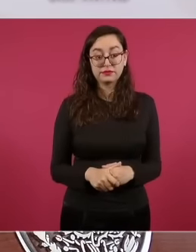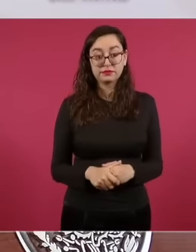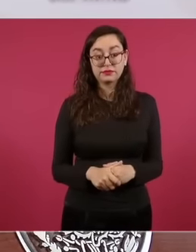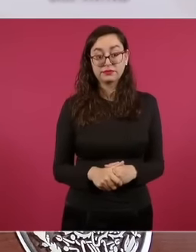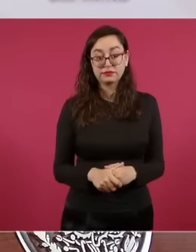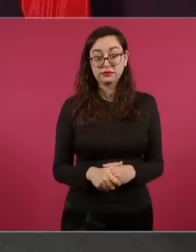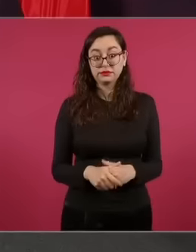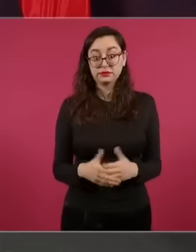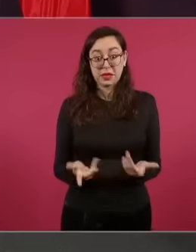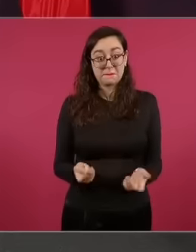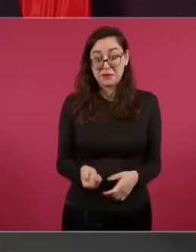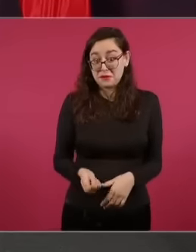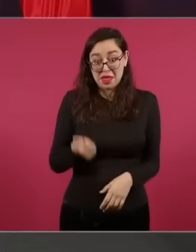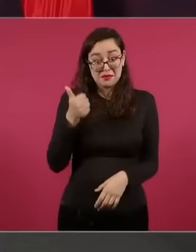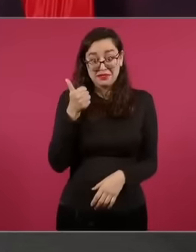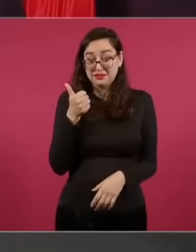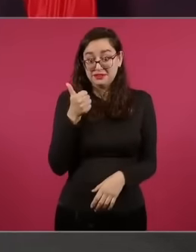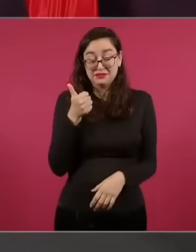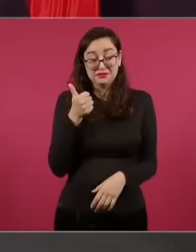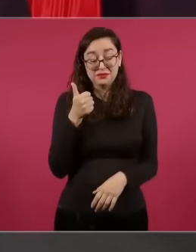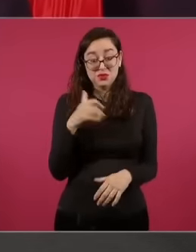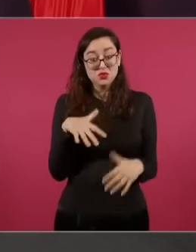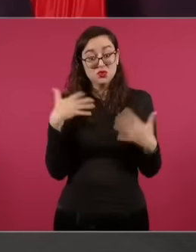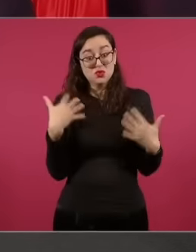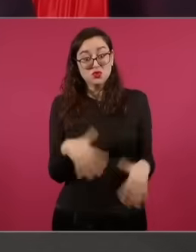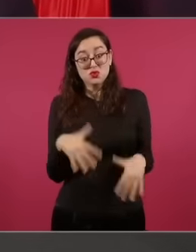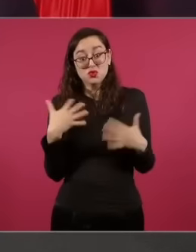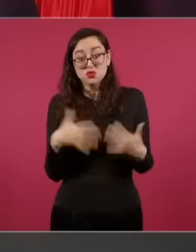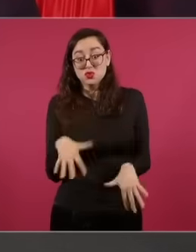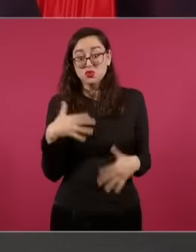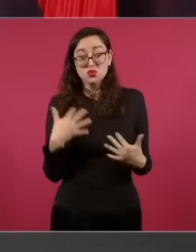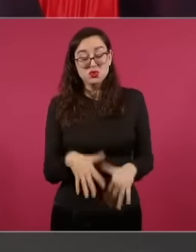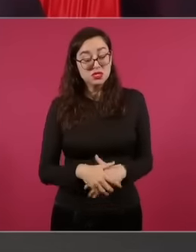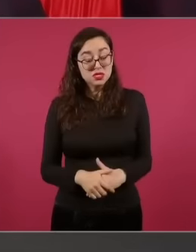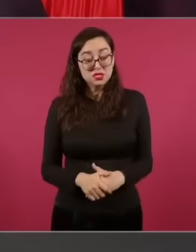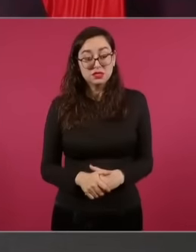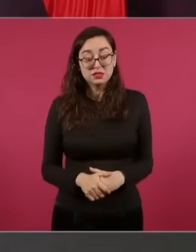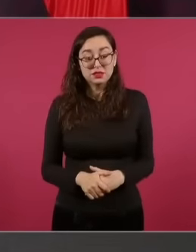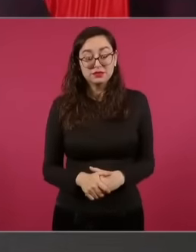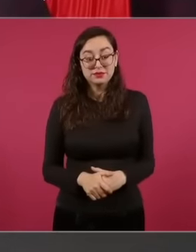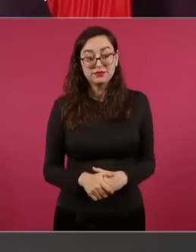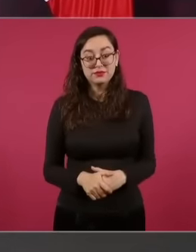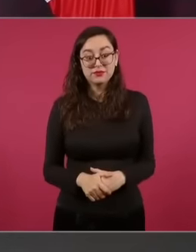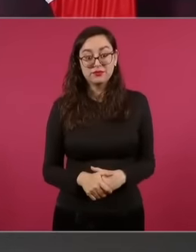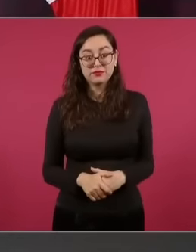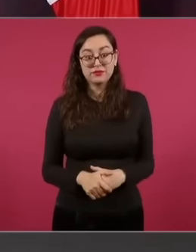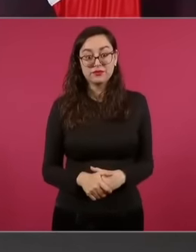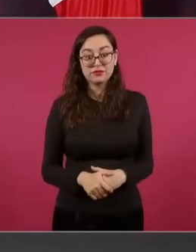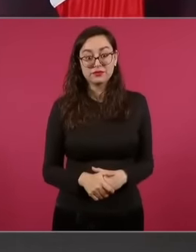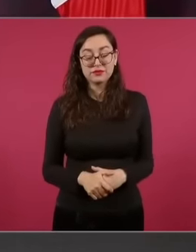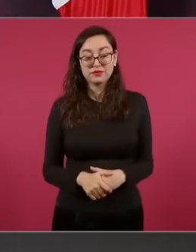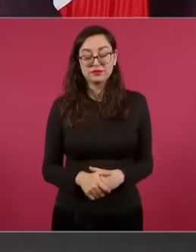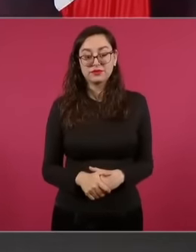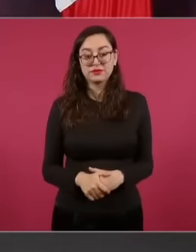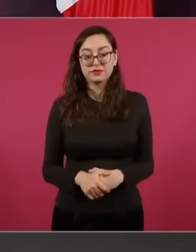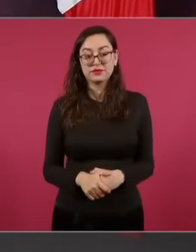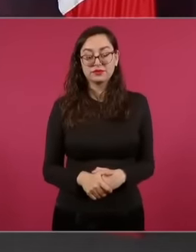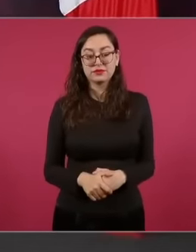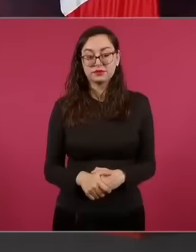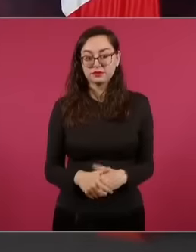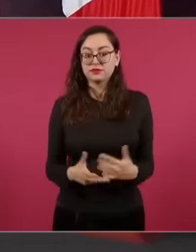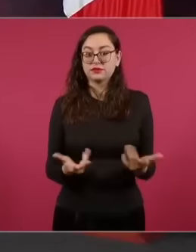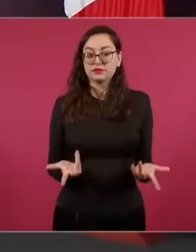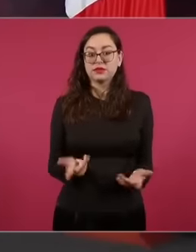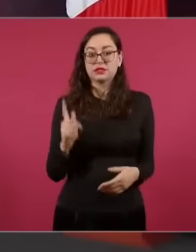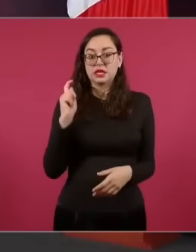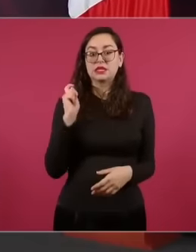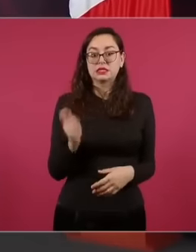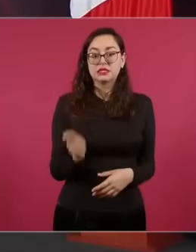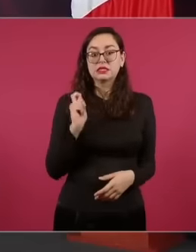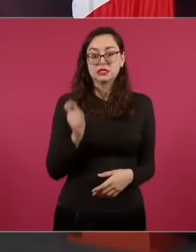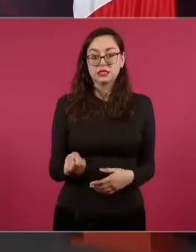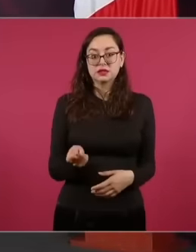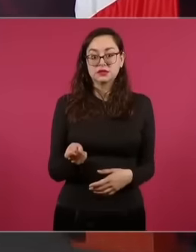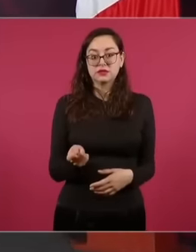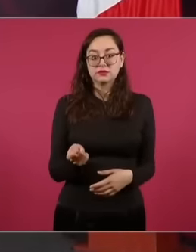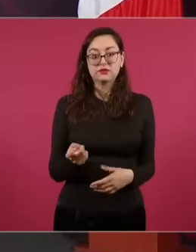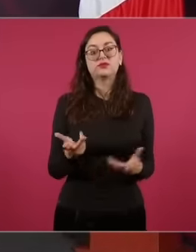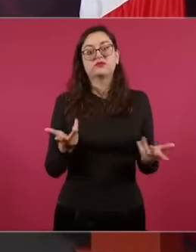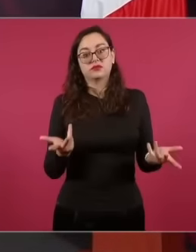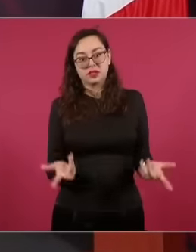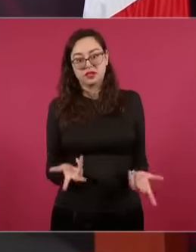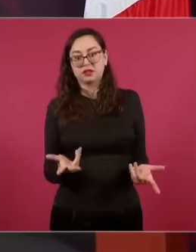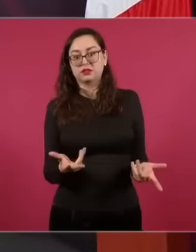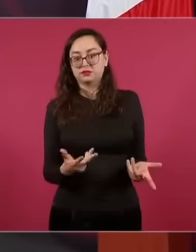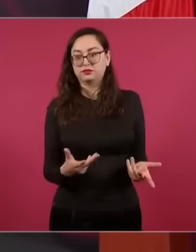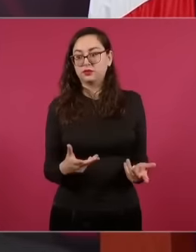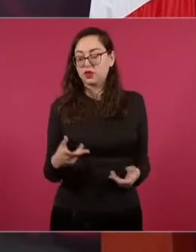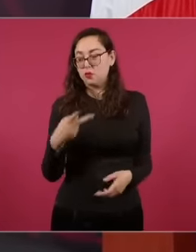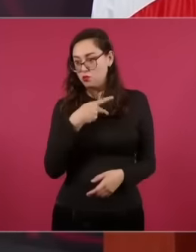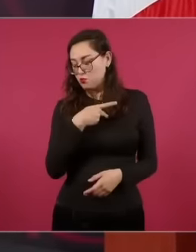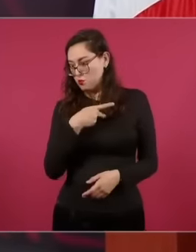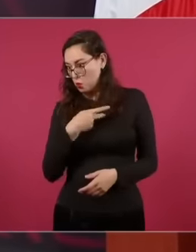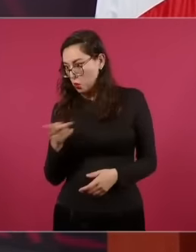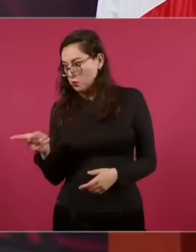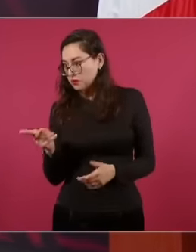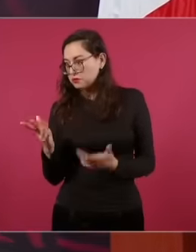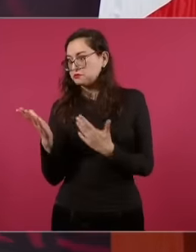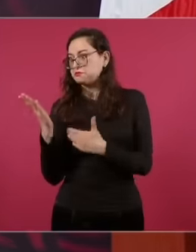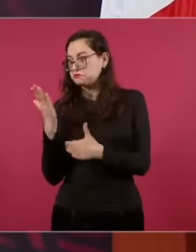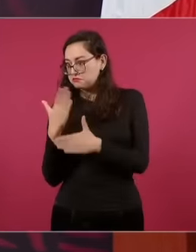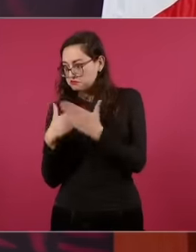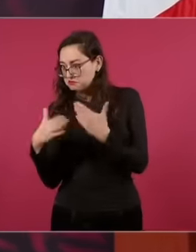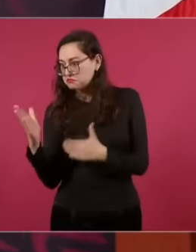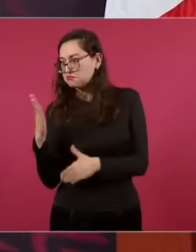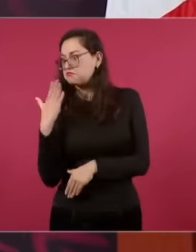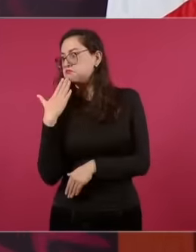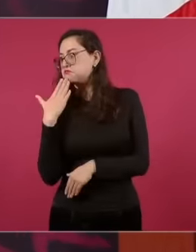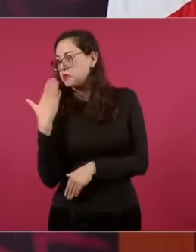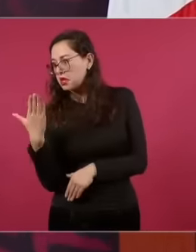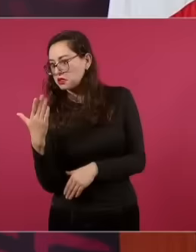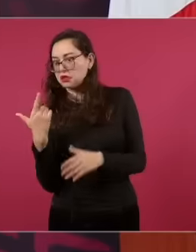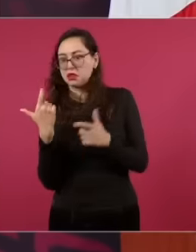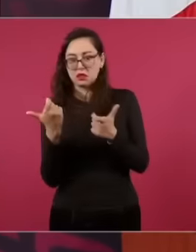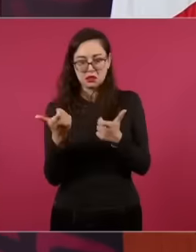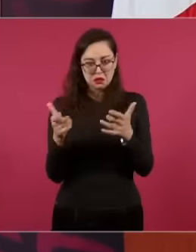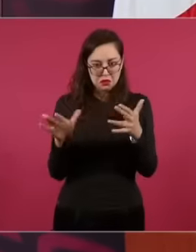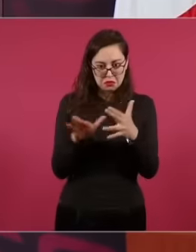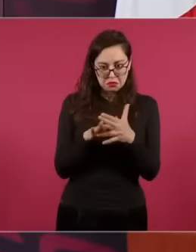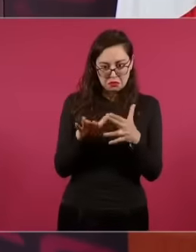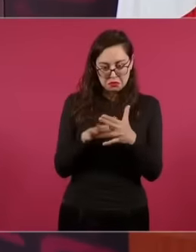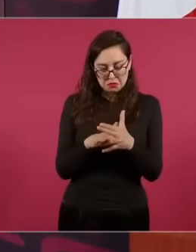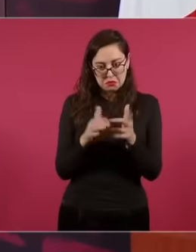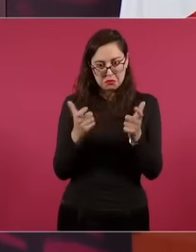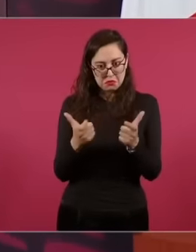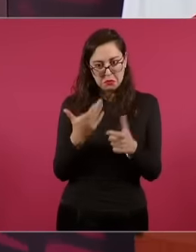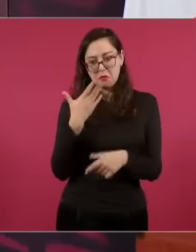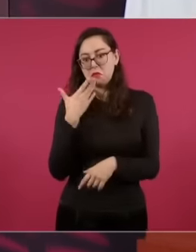record profits eh it has gone well for the poor Mexicans, the middle class and those from Mero up